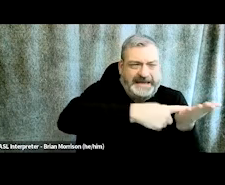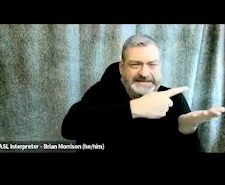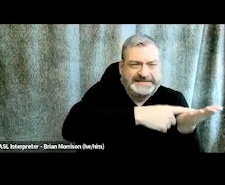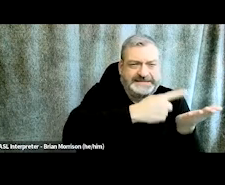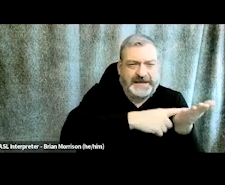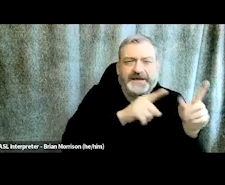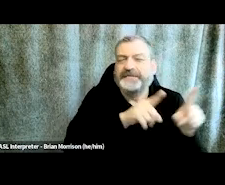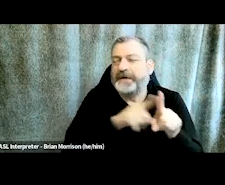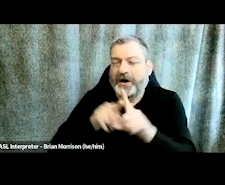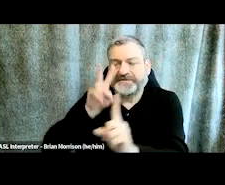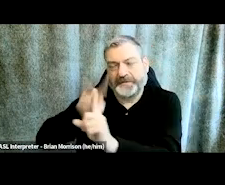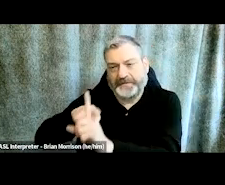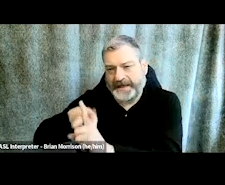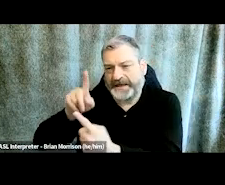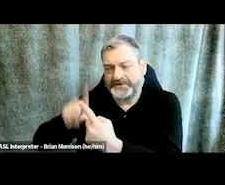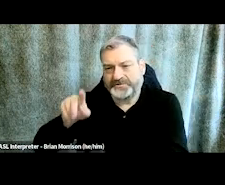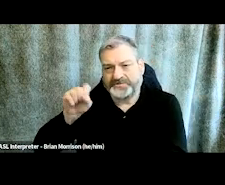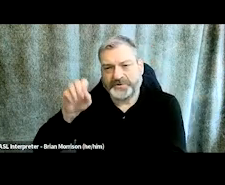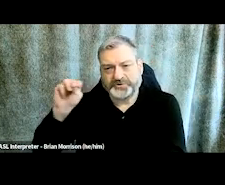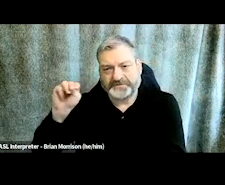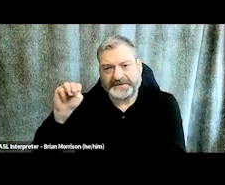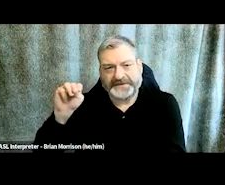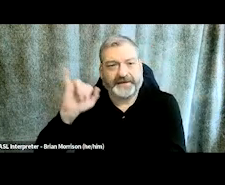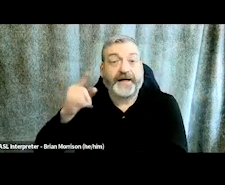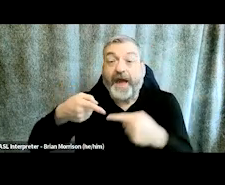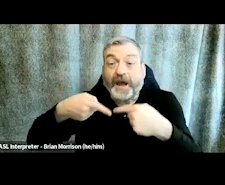So everything that he said about contrast also applies.